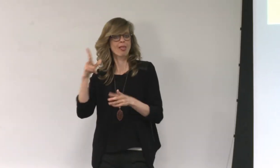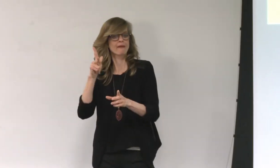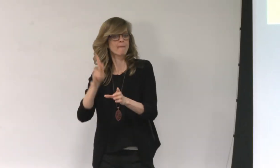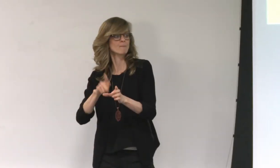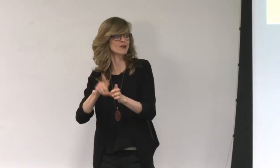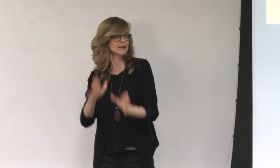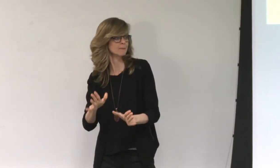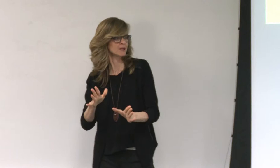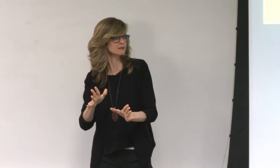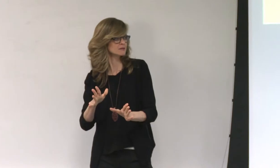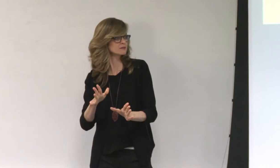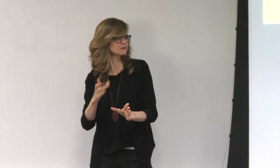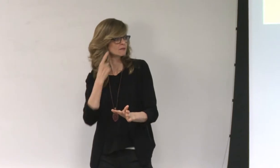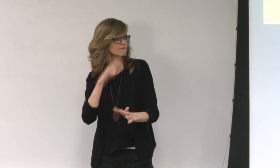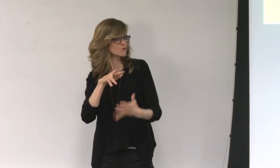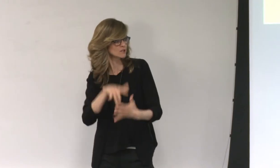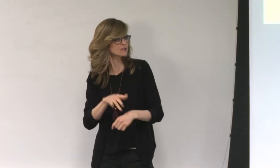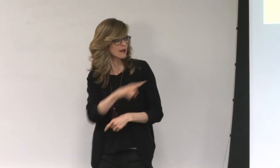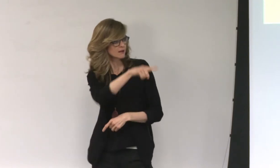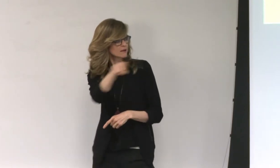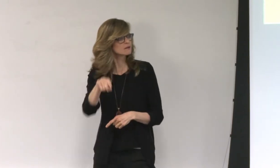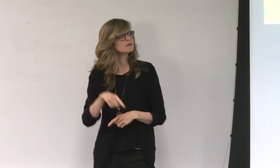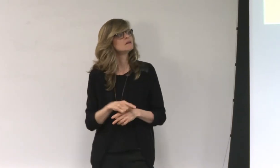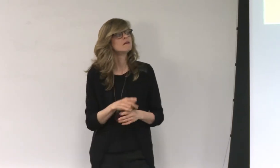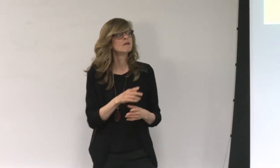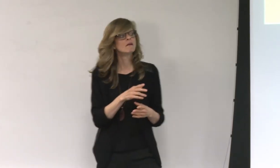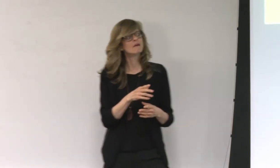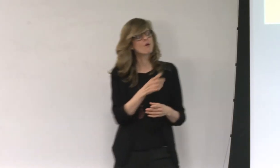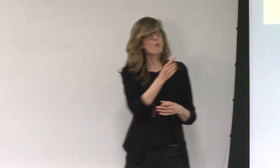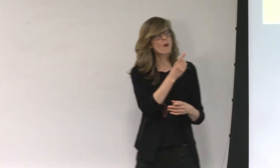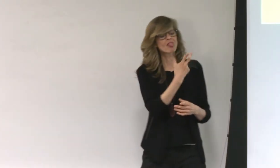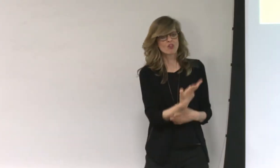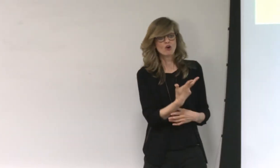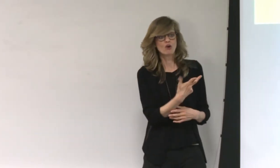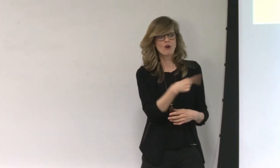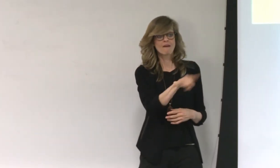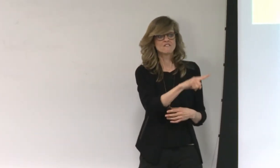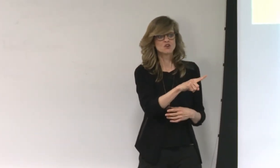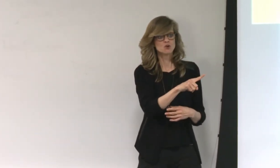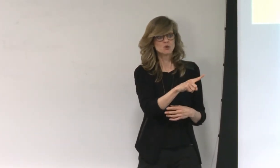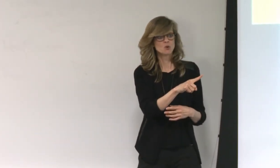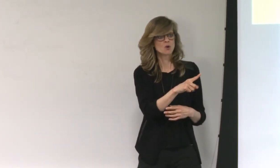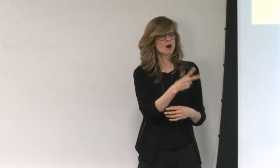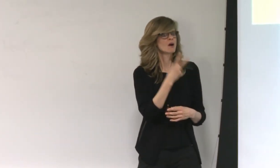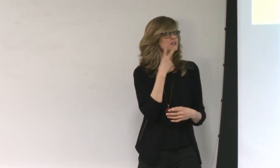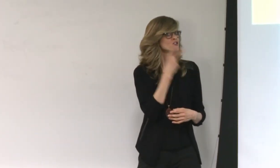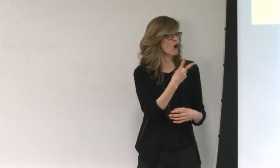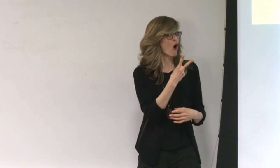AND THEN THE PARTICIPANTS WERE DIVIDED INTO THIRDS,